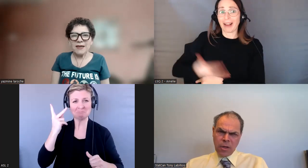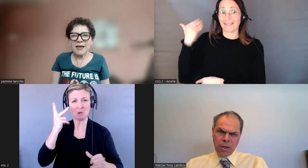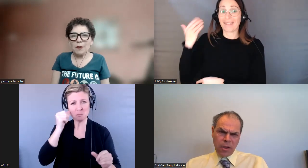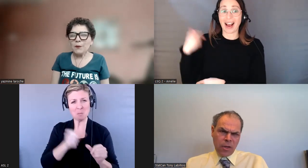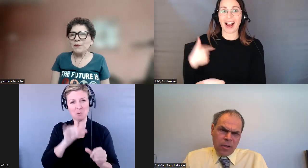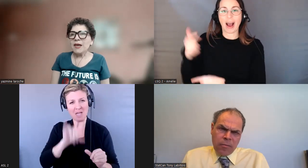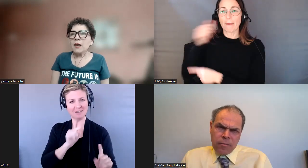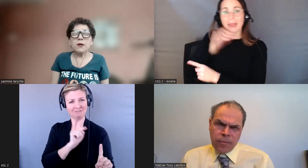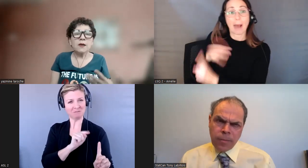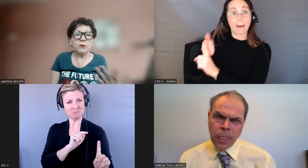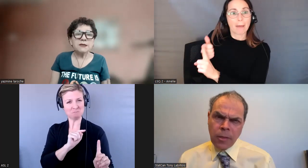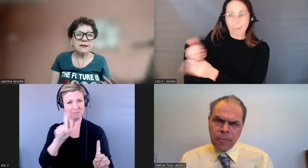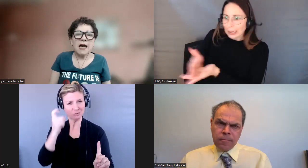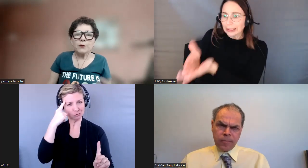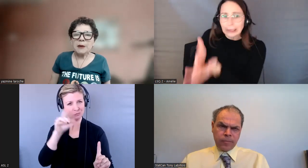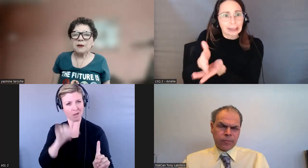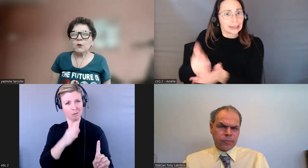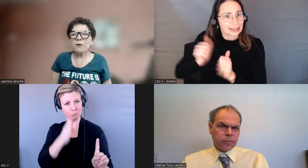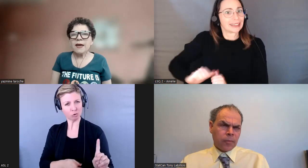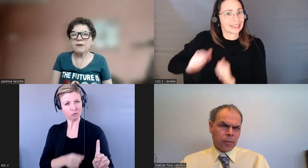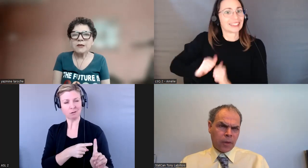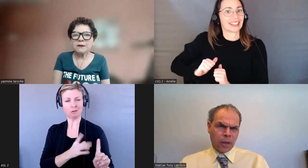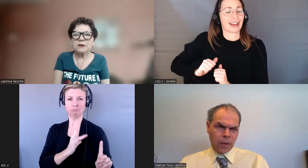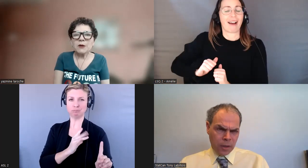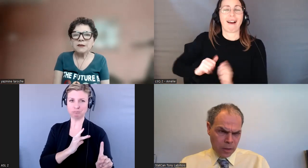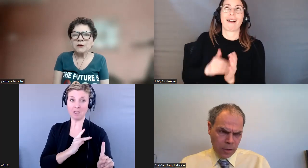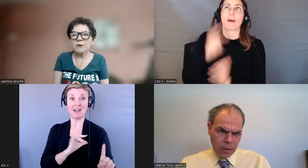and help and what and we still laugh about it if I have the chance to run into her we